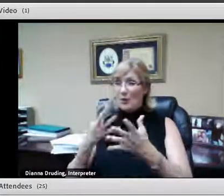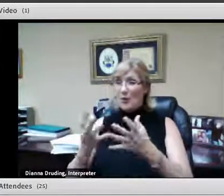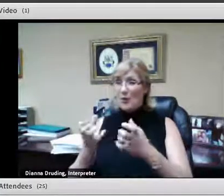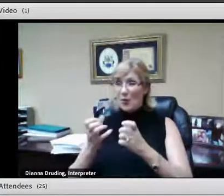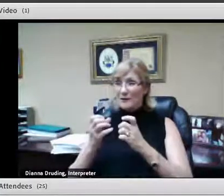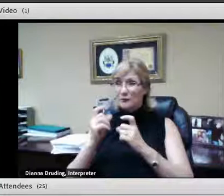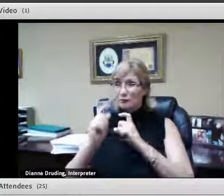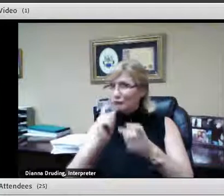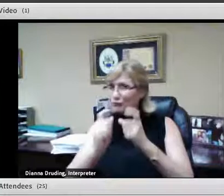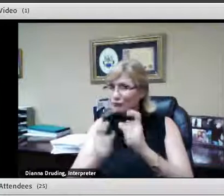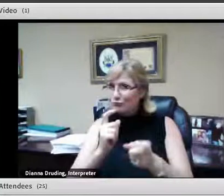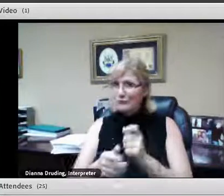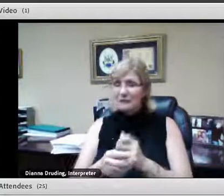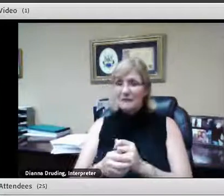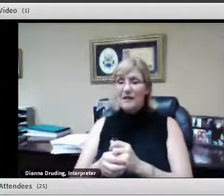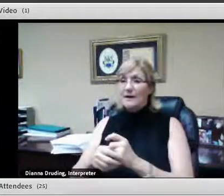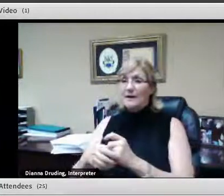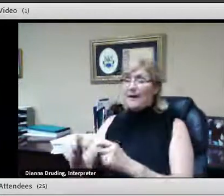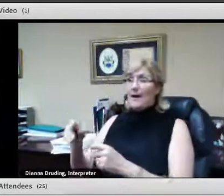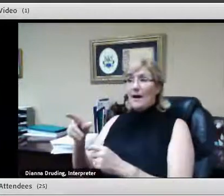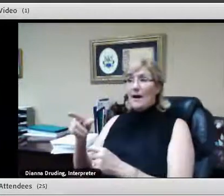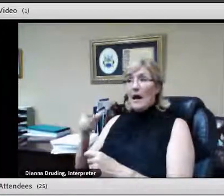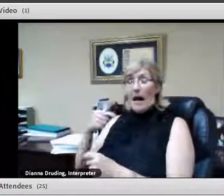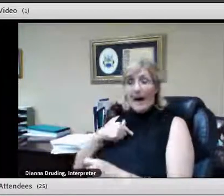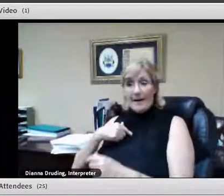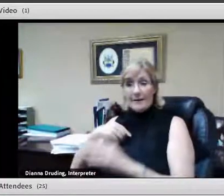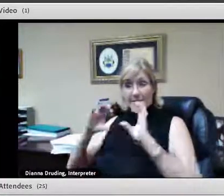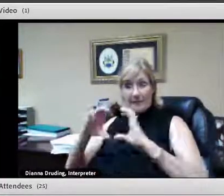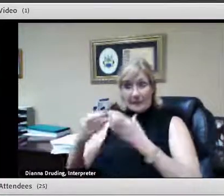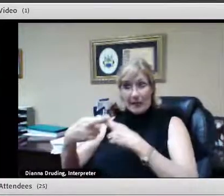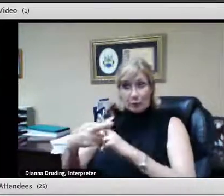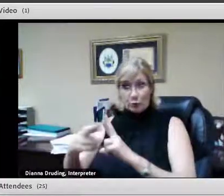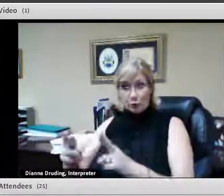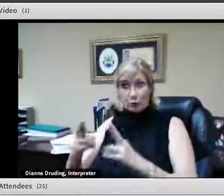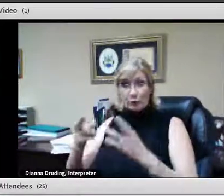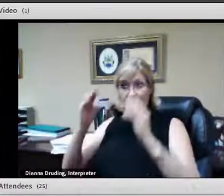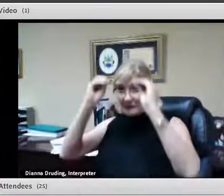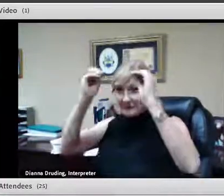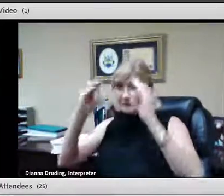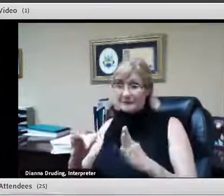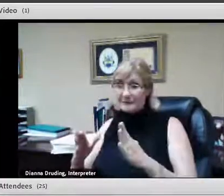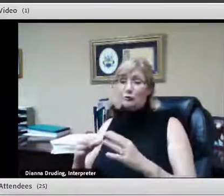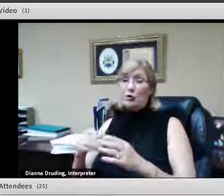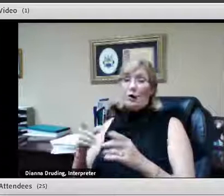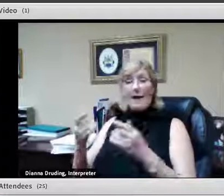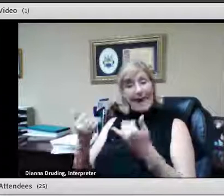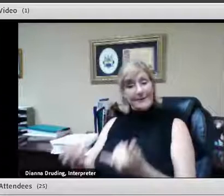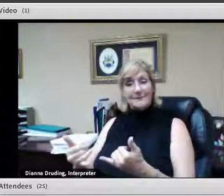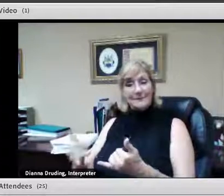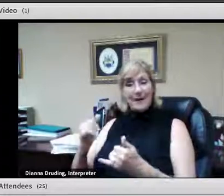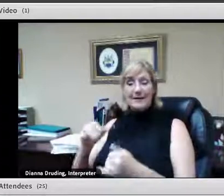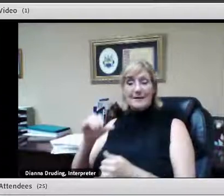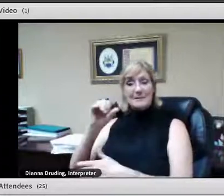Ryan: So, as a classroom teacher, and to this day, as a STEAM teacher,